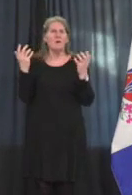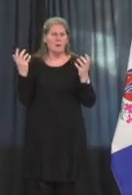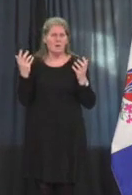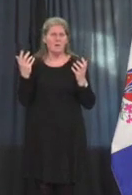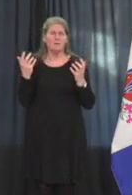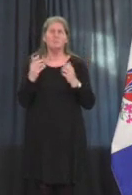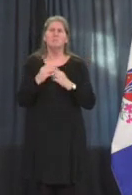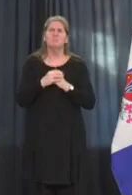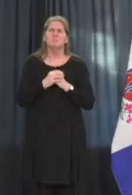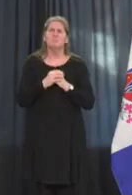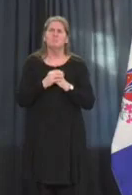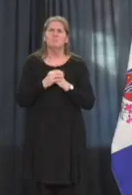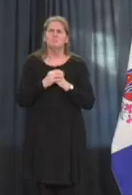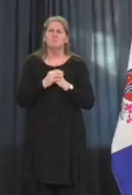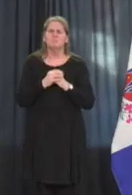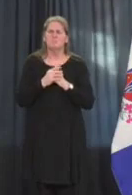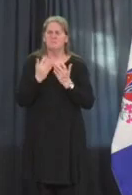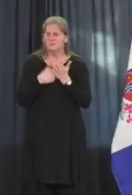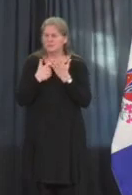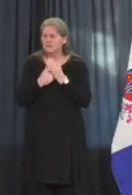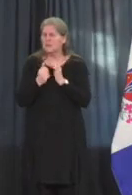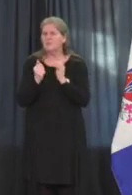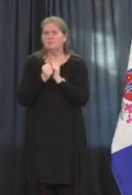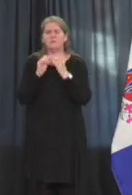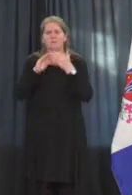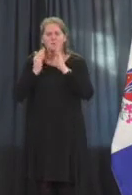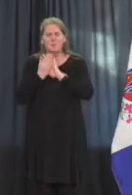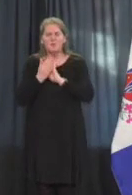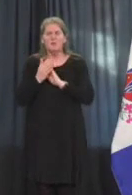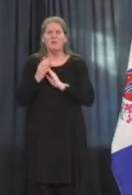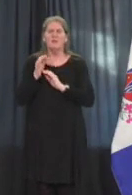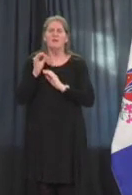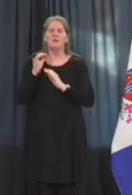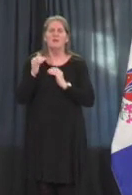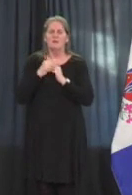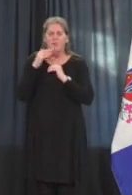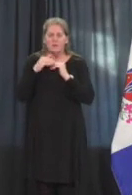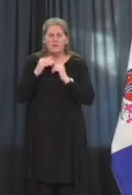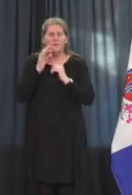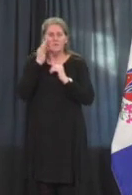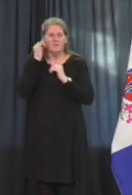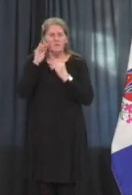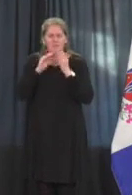WITH OUR COMMUNITIES, THE MUNICIPALITIES AND THE FIRST NATIONS, THEY HAVE LET US KNOW THAT THEY WANT THESE TOOLS AS A